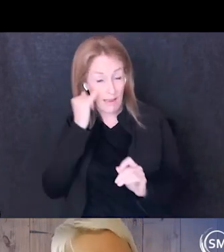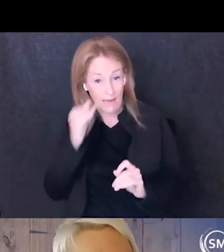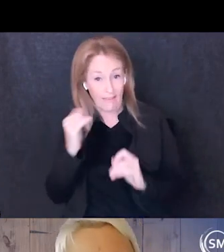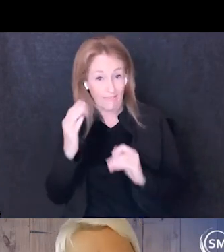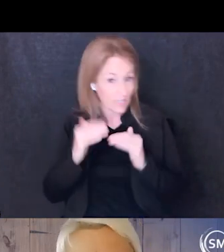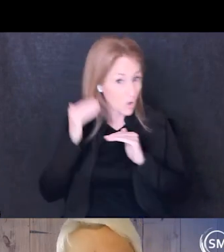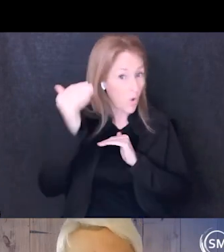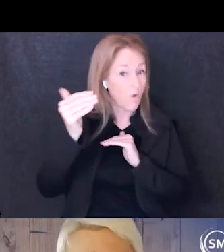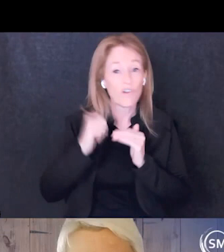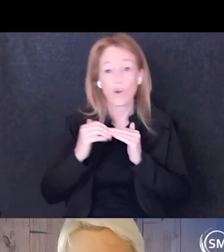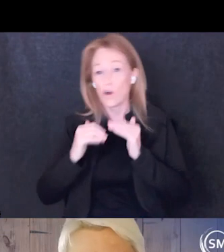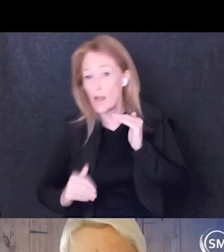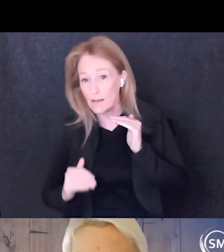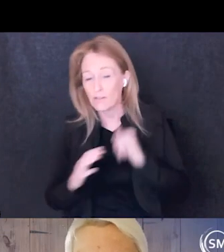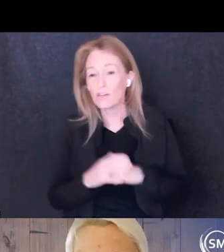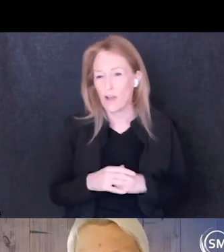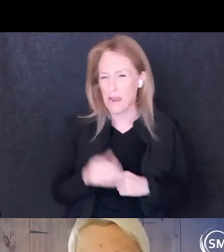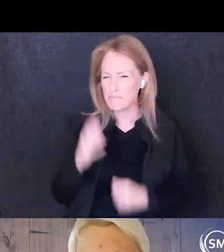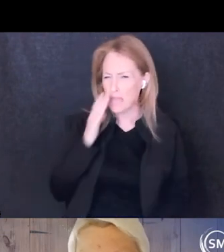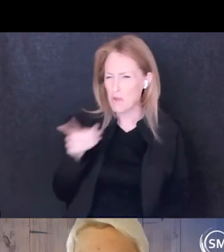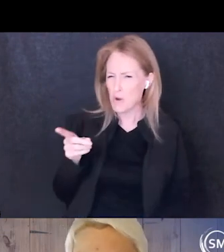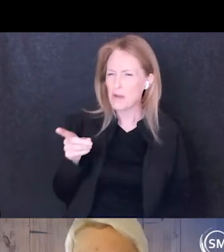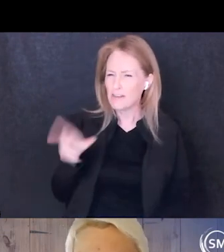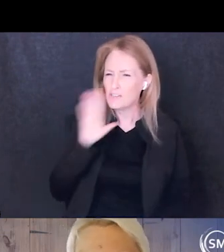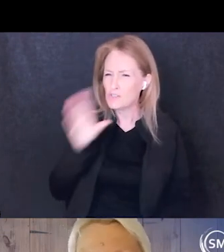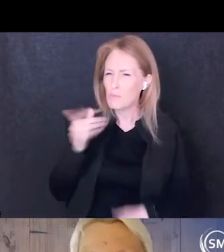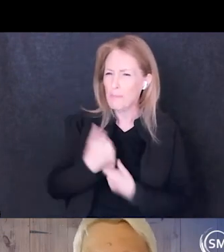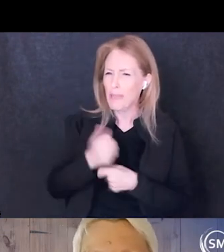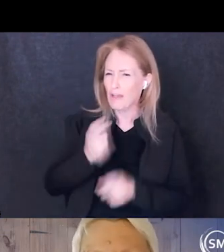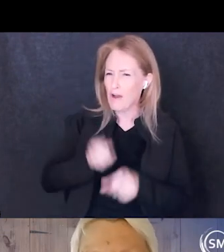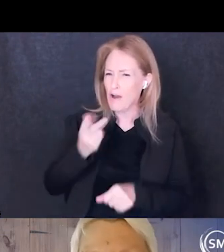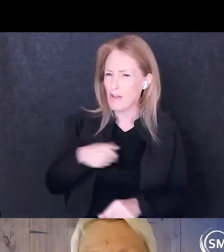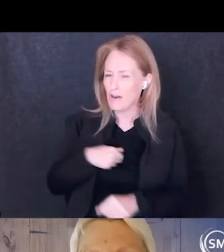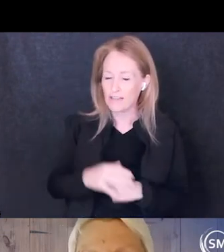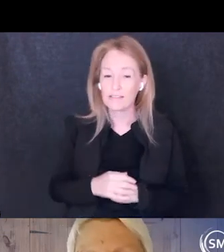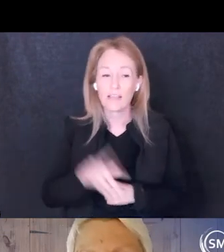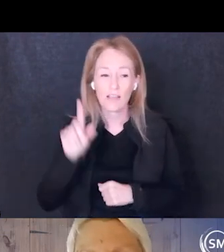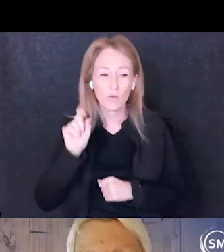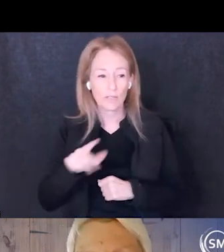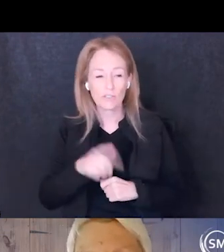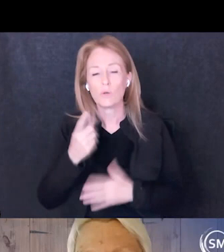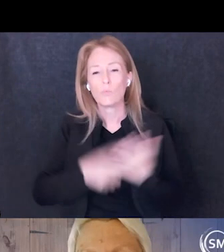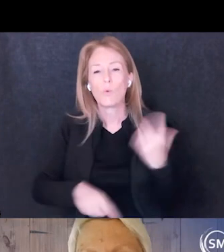I KNOW HER. SHE CAN MAKE IT HARD ON US. WHAT PERCENT OF THE WORLD'S POPULATION